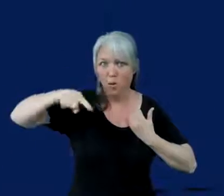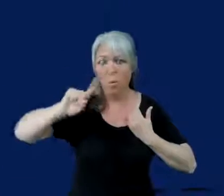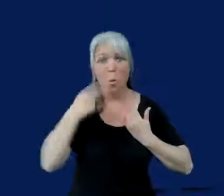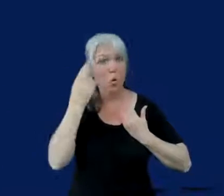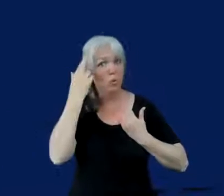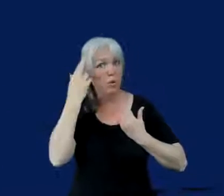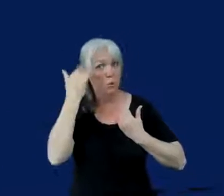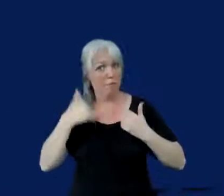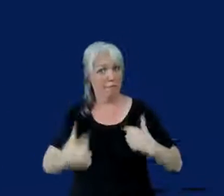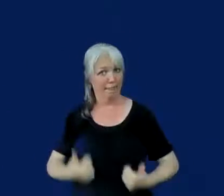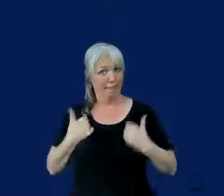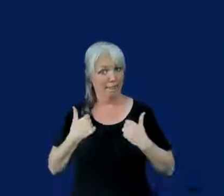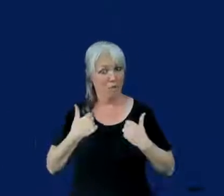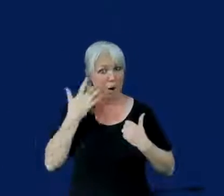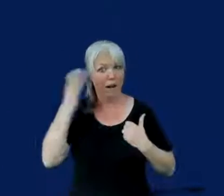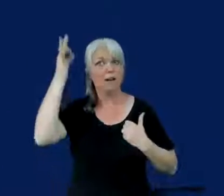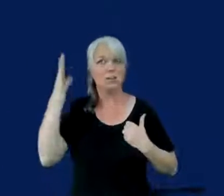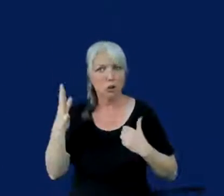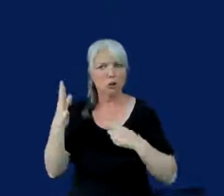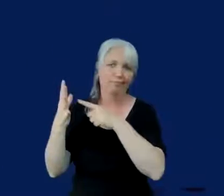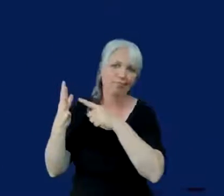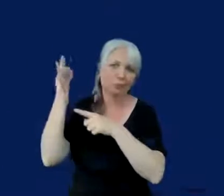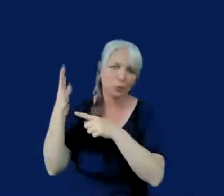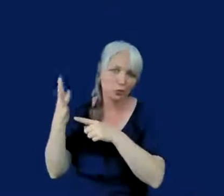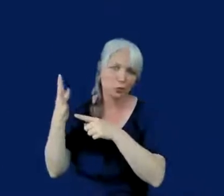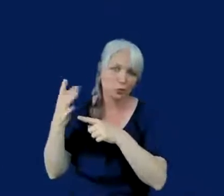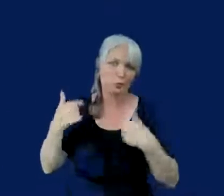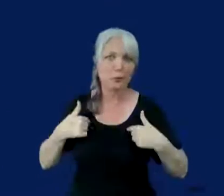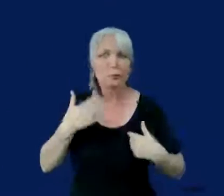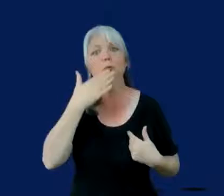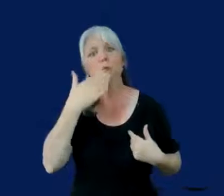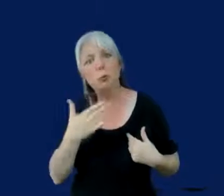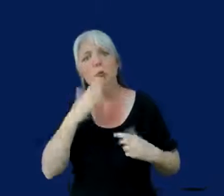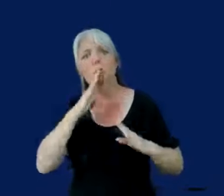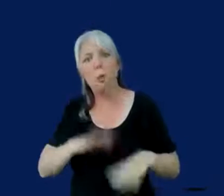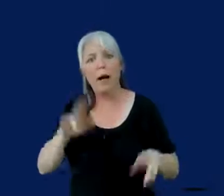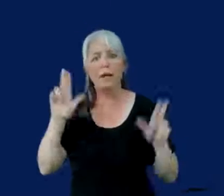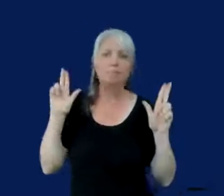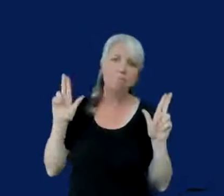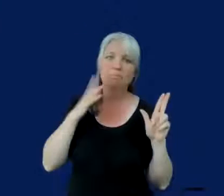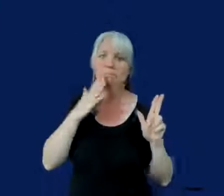to live in it was because the preacher was a preacher and I was a good, quiet kid.